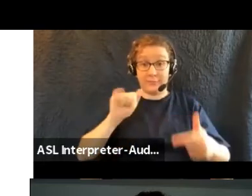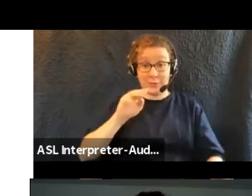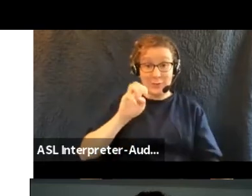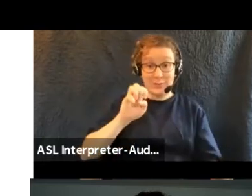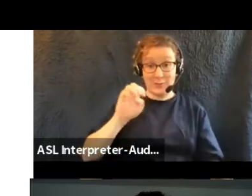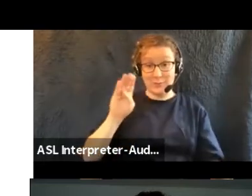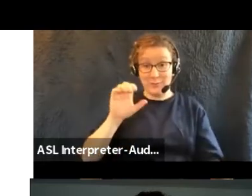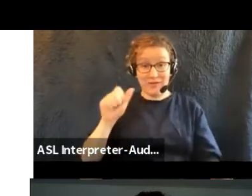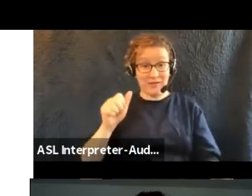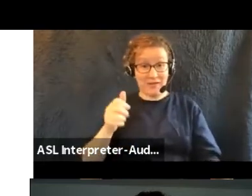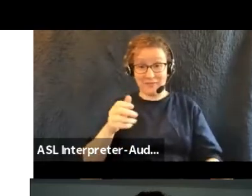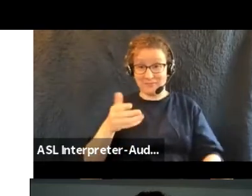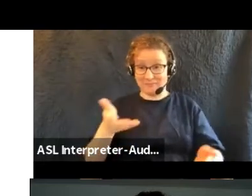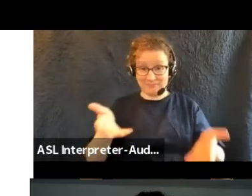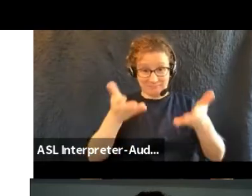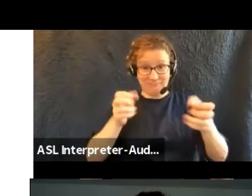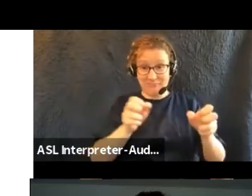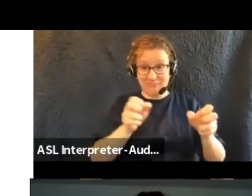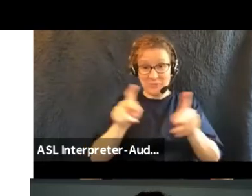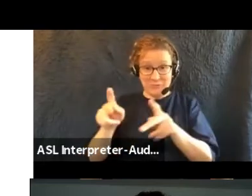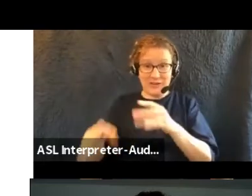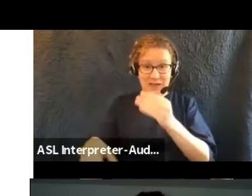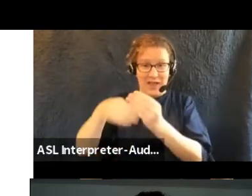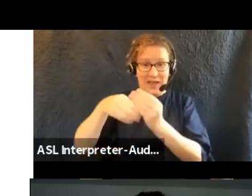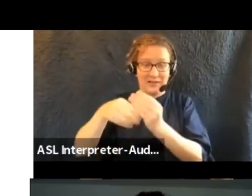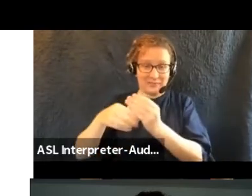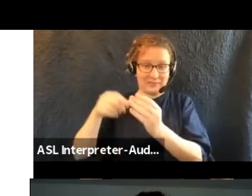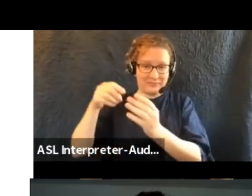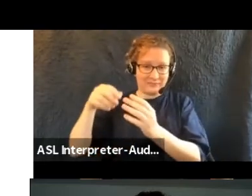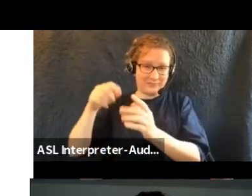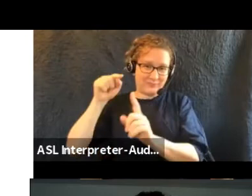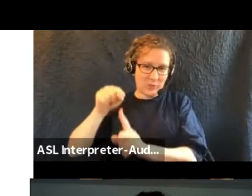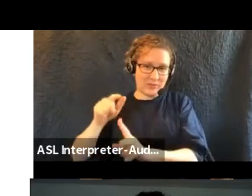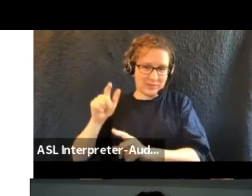to add some additional points, as well.